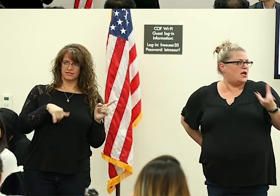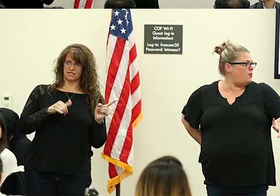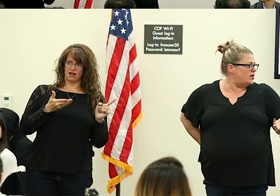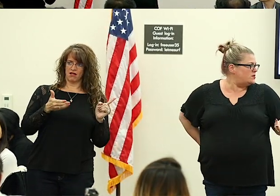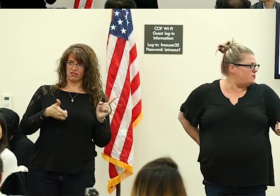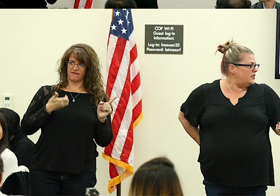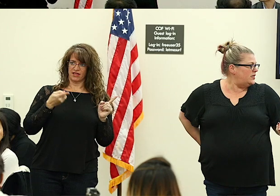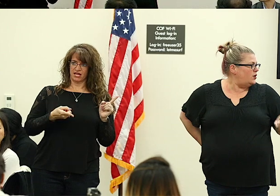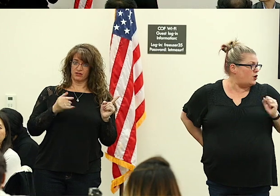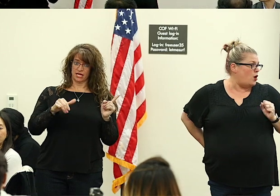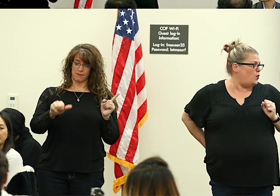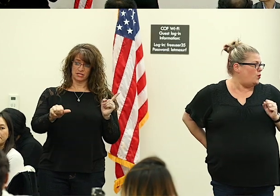Is that a possibility, or no?